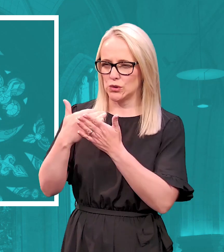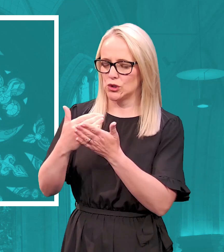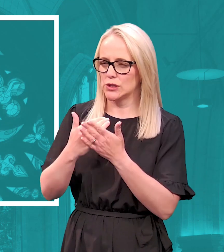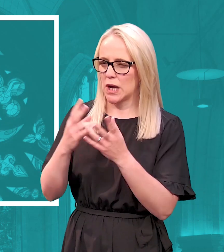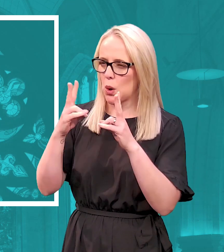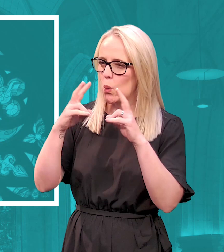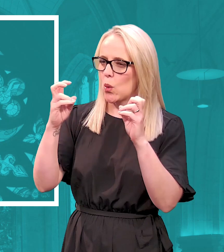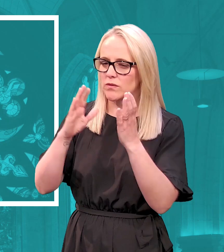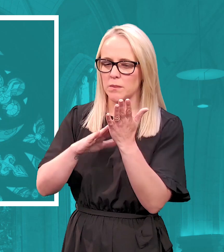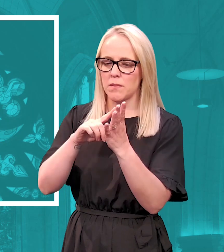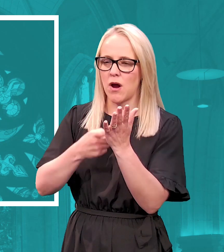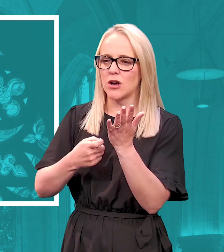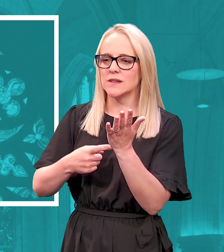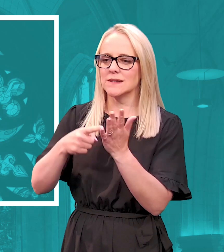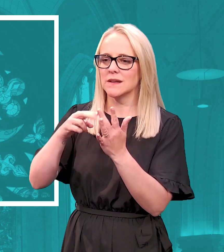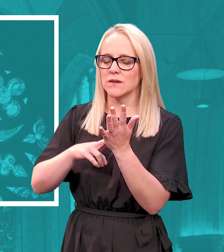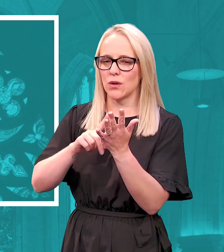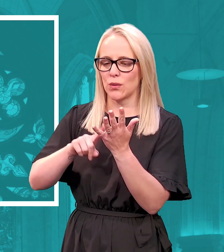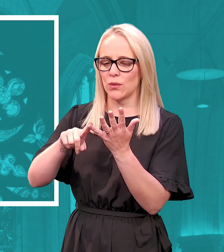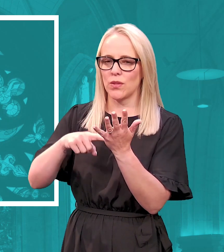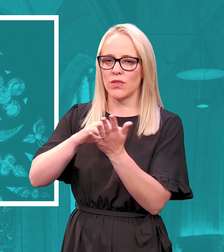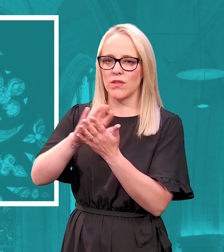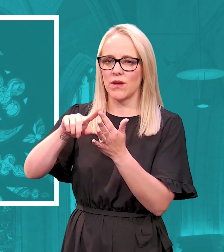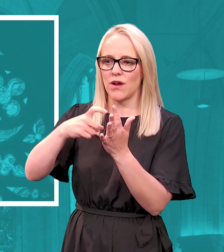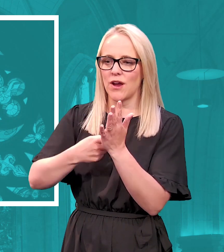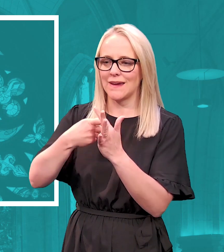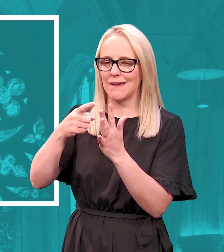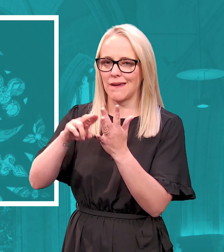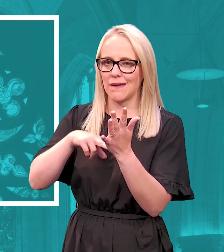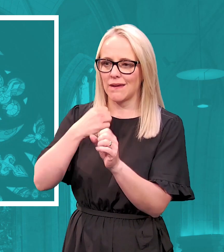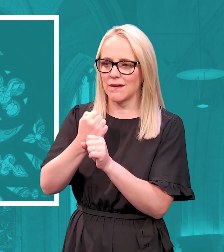from Martin Luther King on the importance of service.